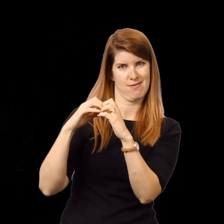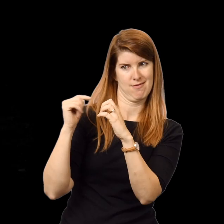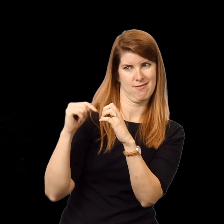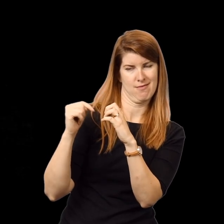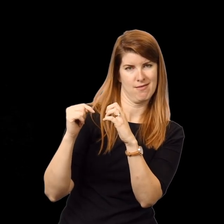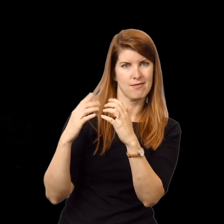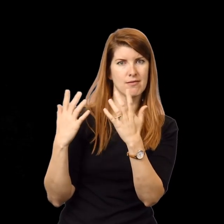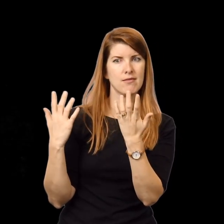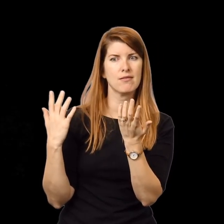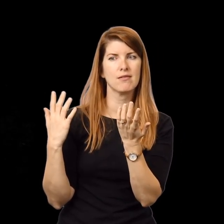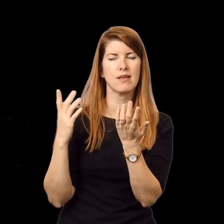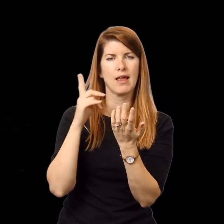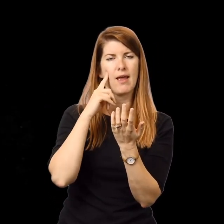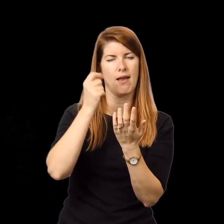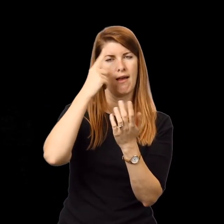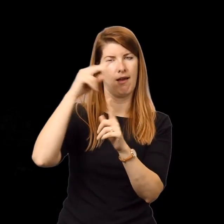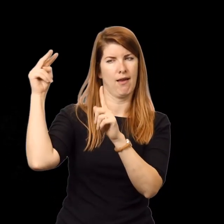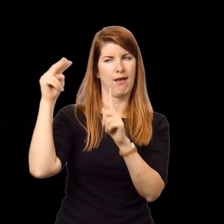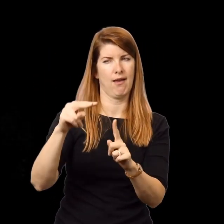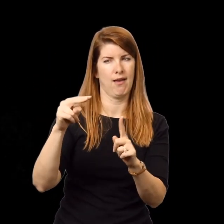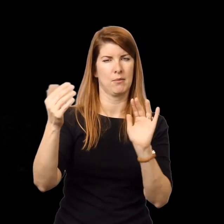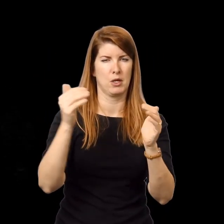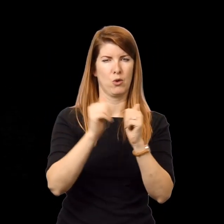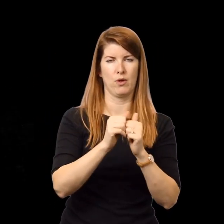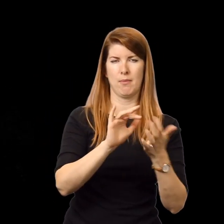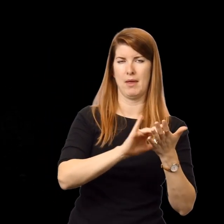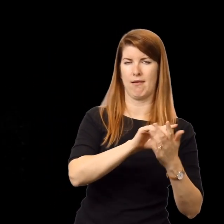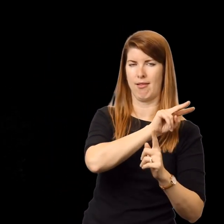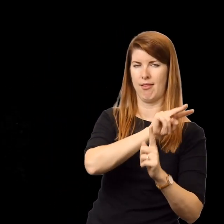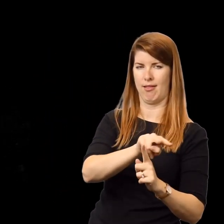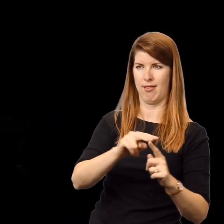on a brain view versus a medical model view.